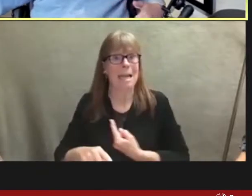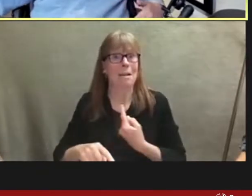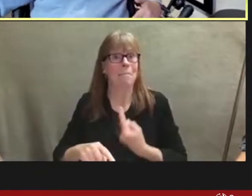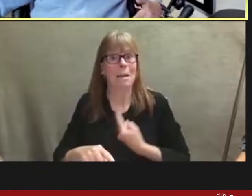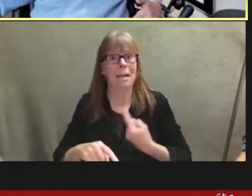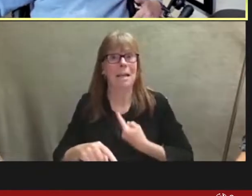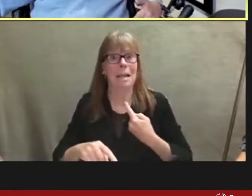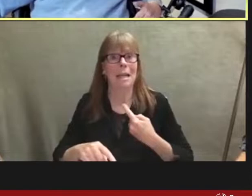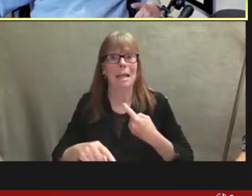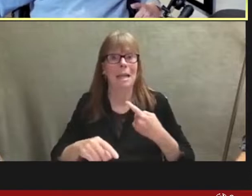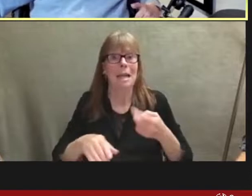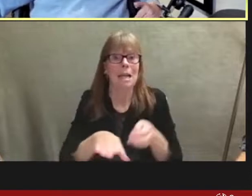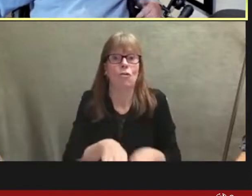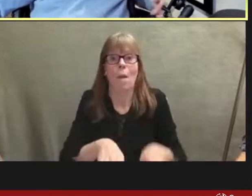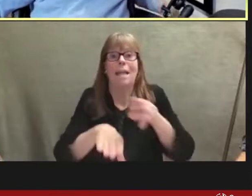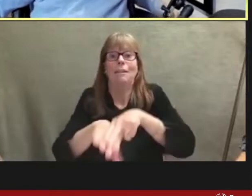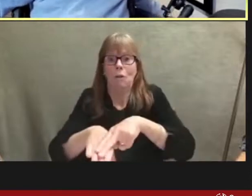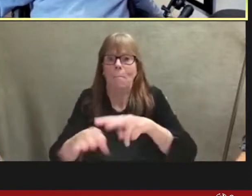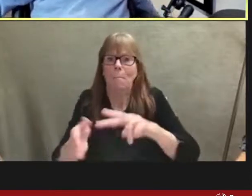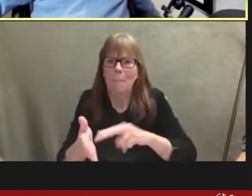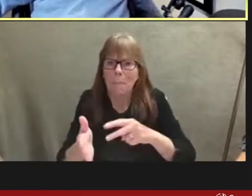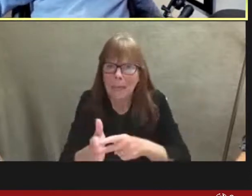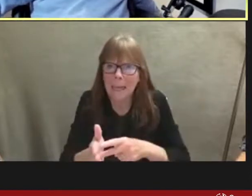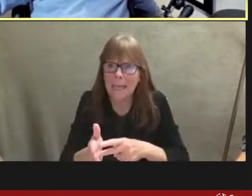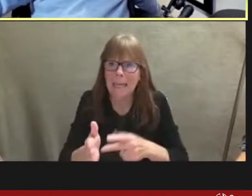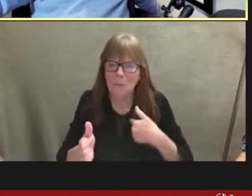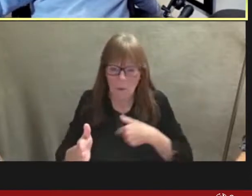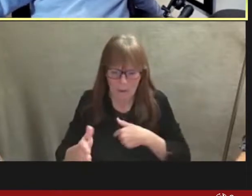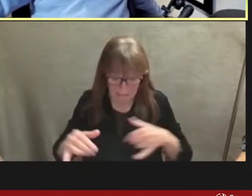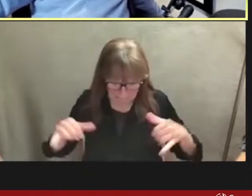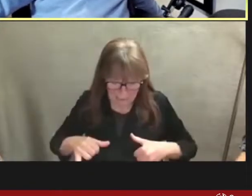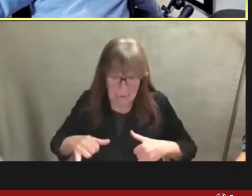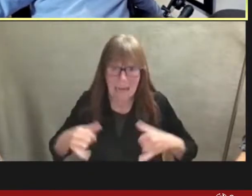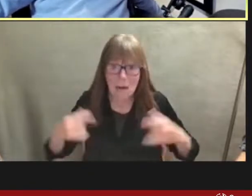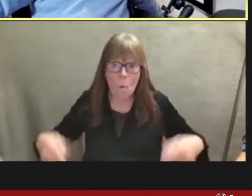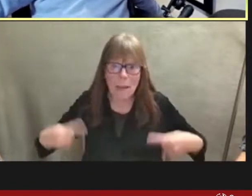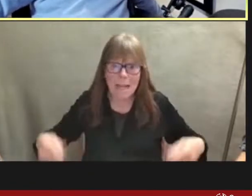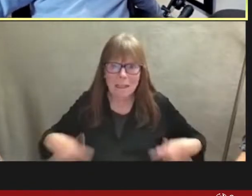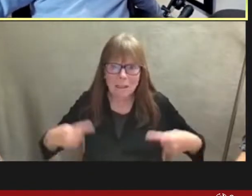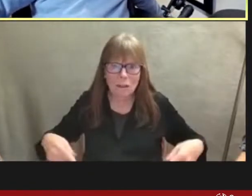that we get examined or treated while remaining in our wheelchairs, if we get examined at all.